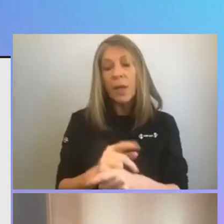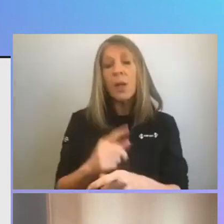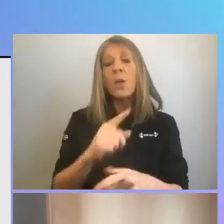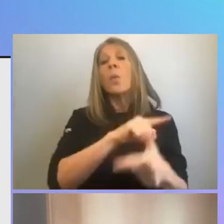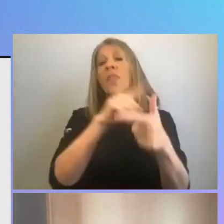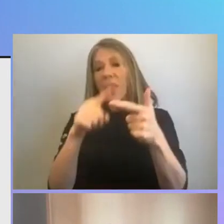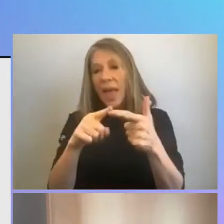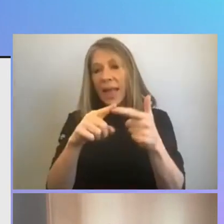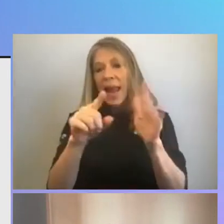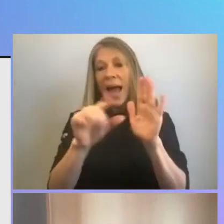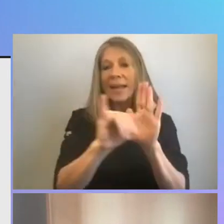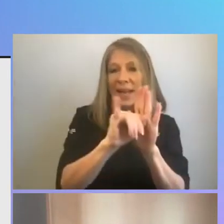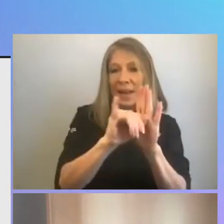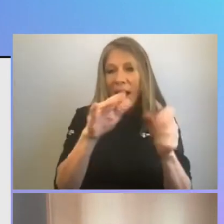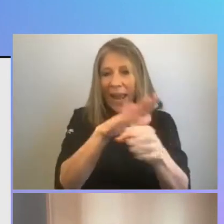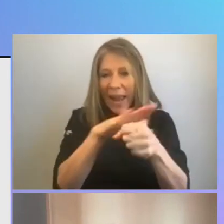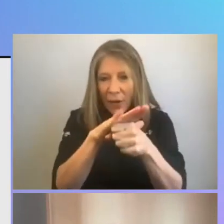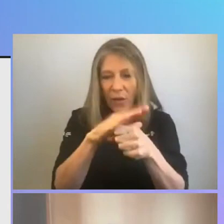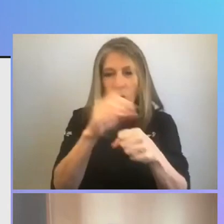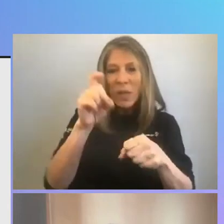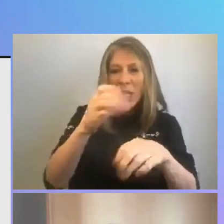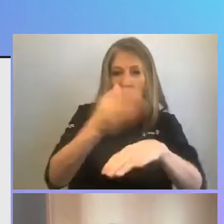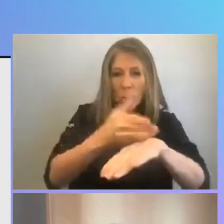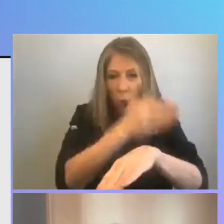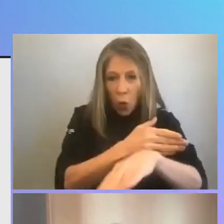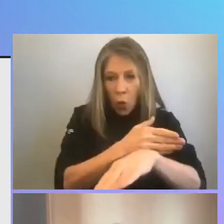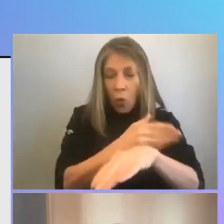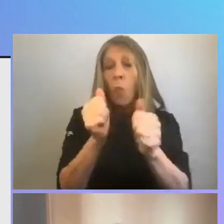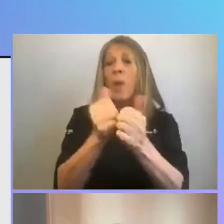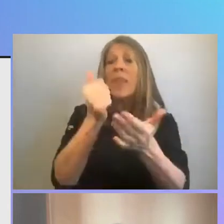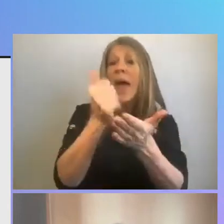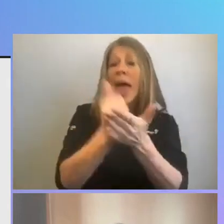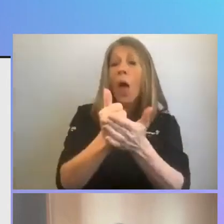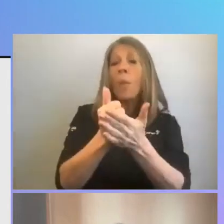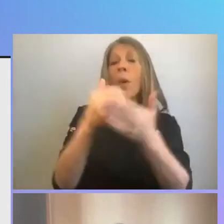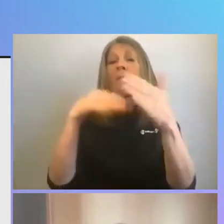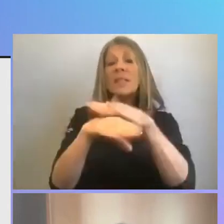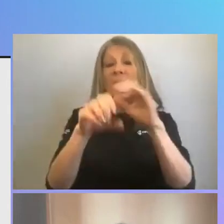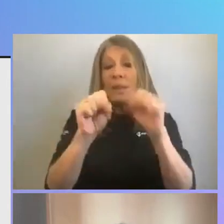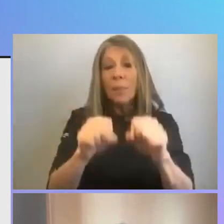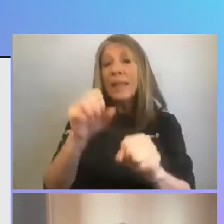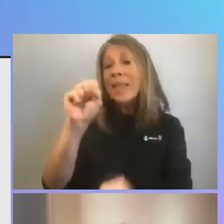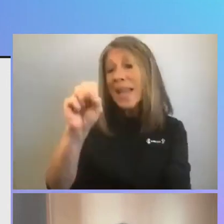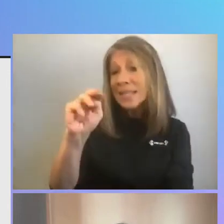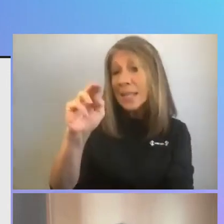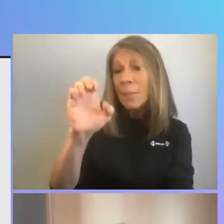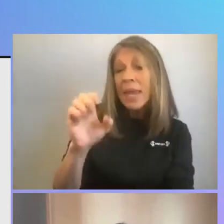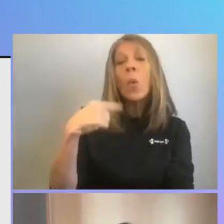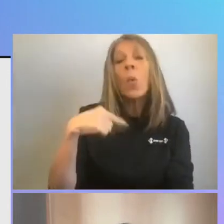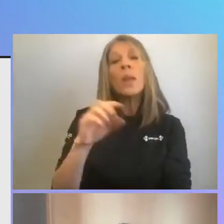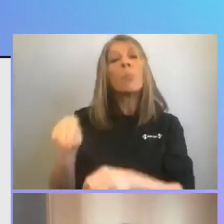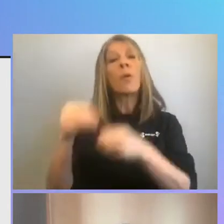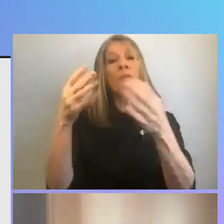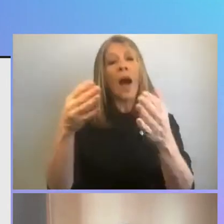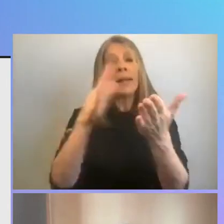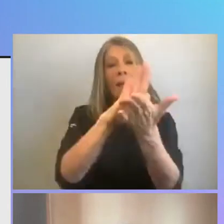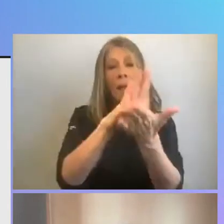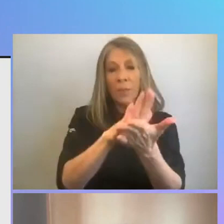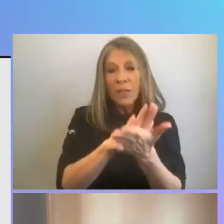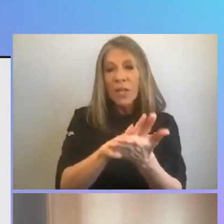And with the help of an accessibility SME, we provide documentation such as technical notes for developers within the